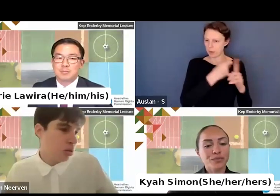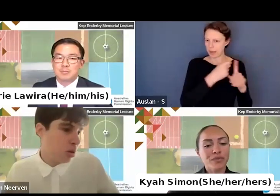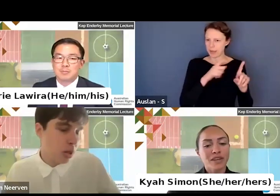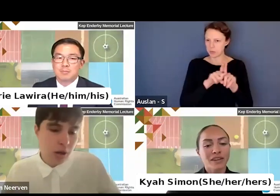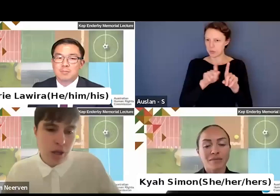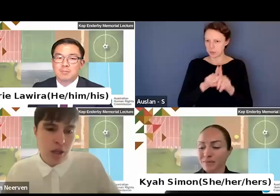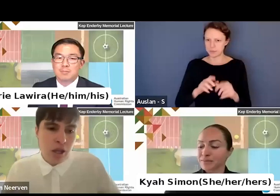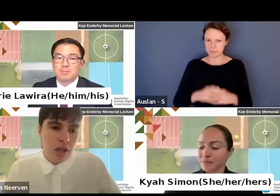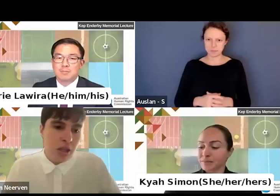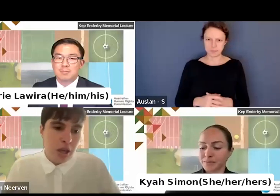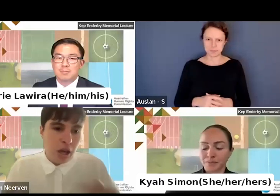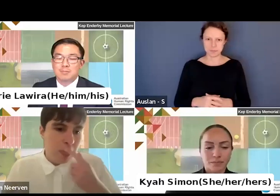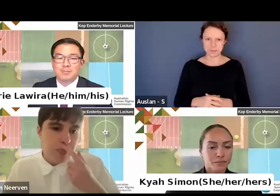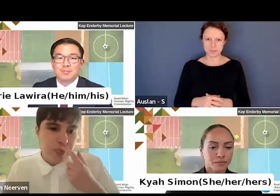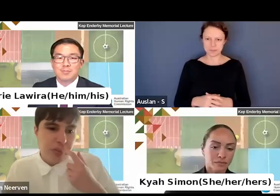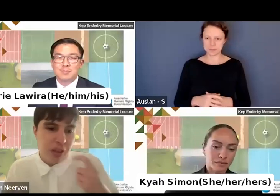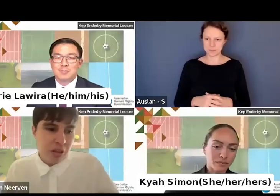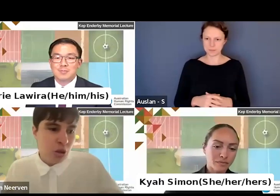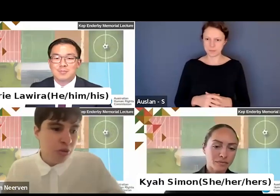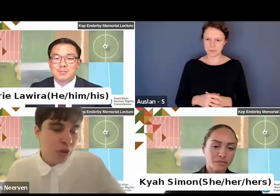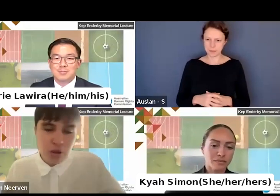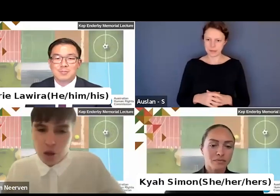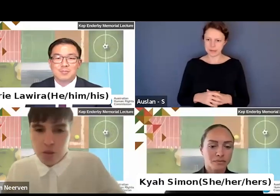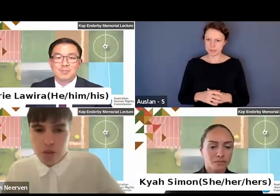Mark Yeah, I'm no further comment.